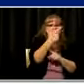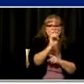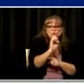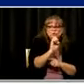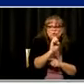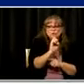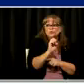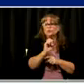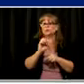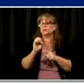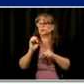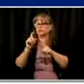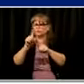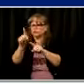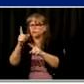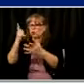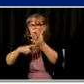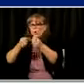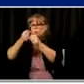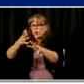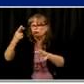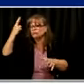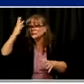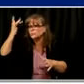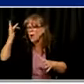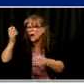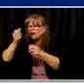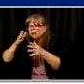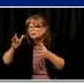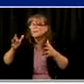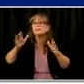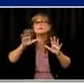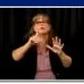it's truly uh anybody that could be there three or four weeks and not make it out